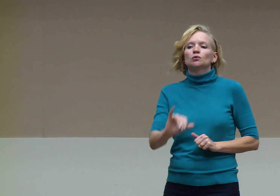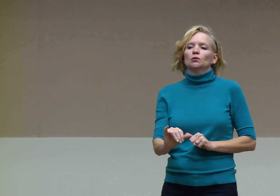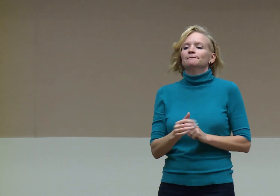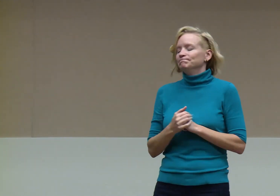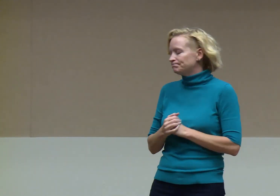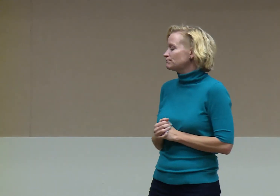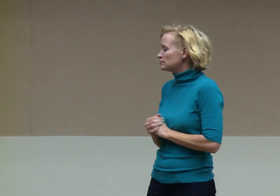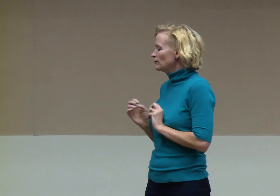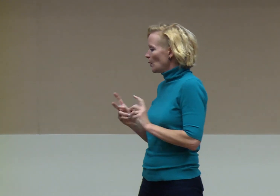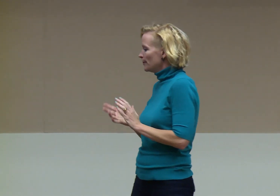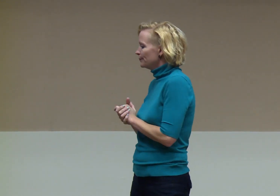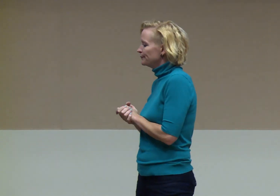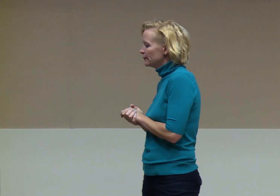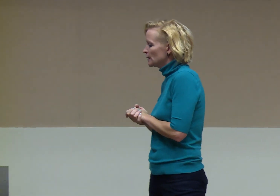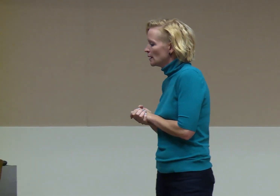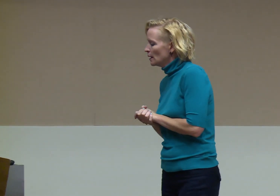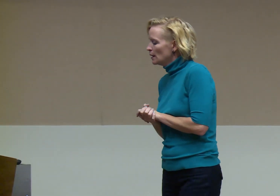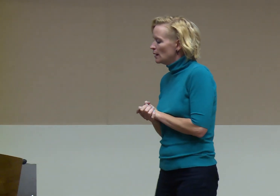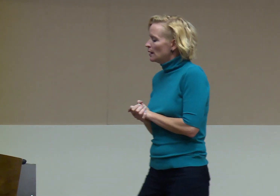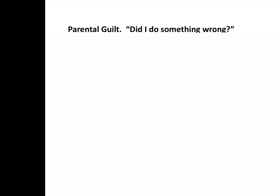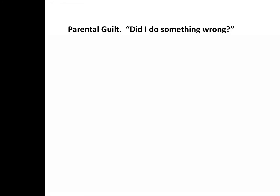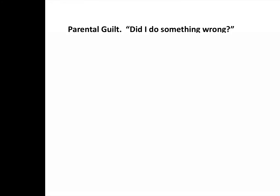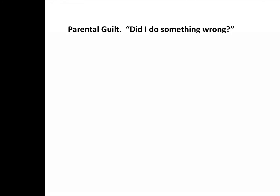so we need to partner with the parents as well.